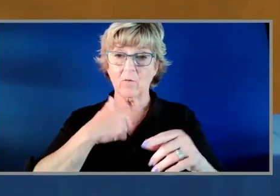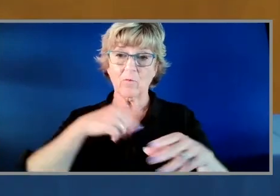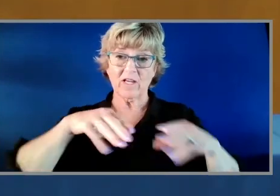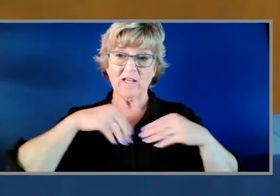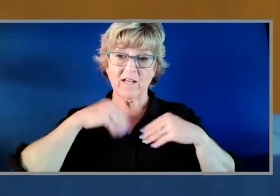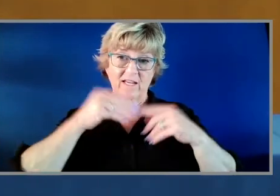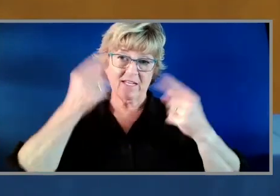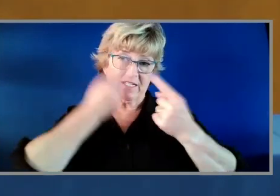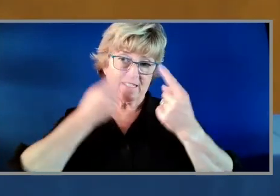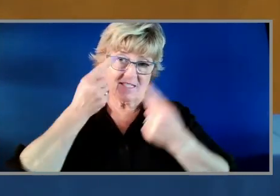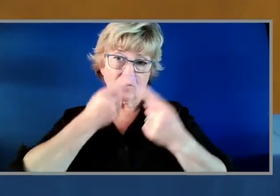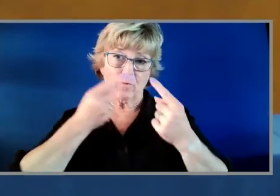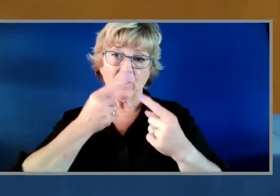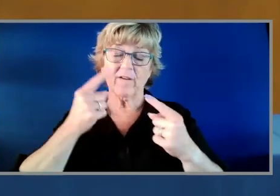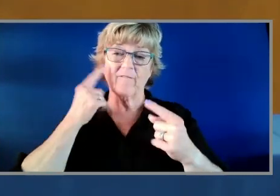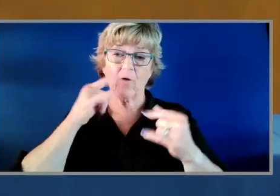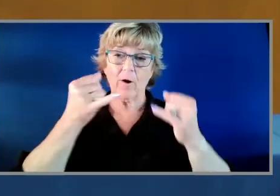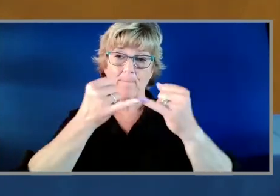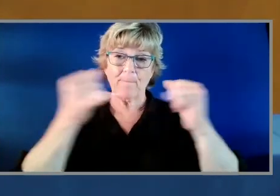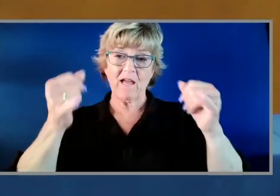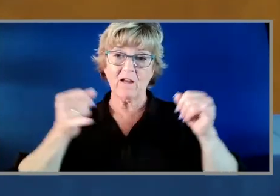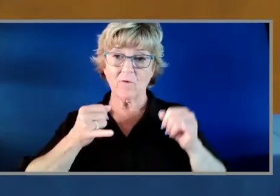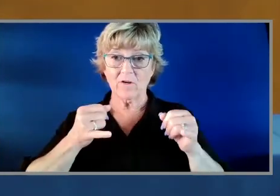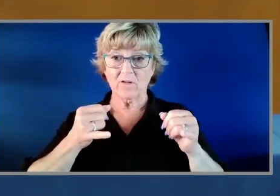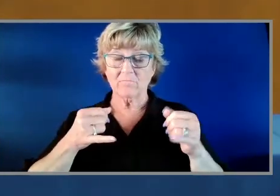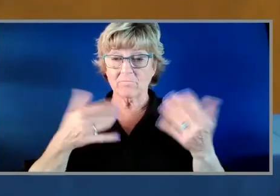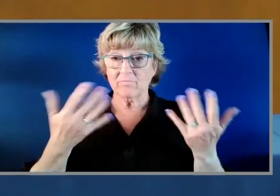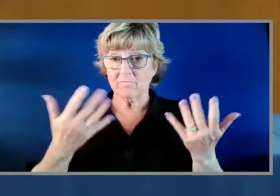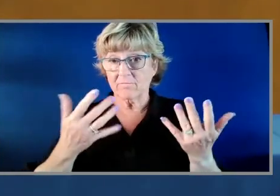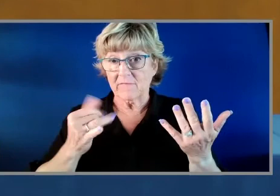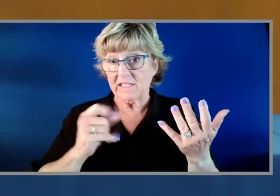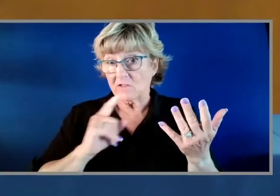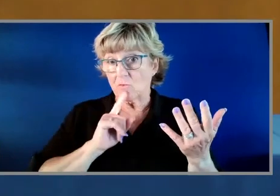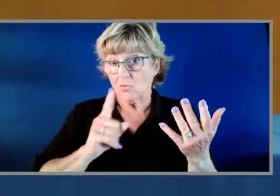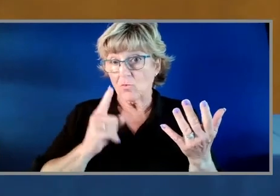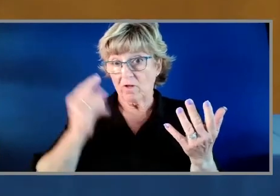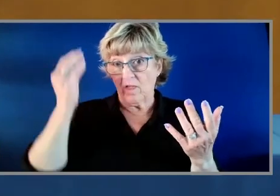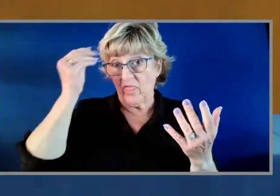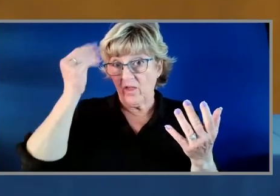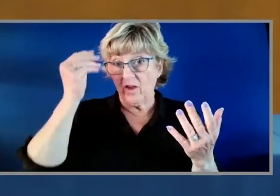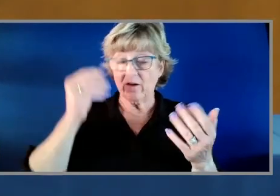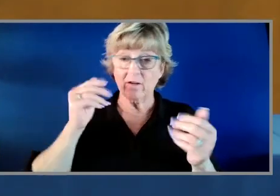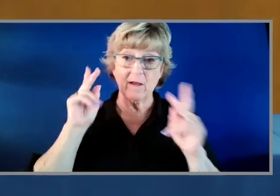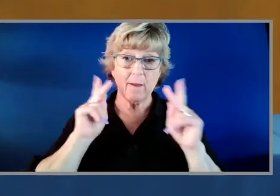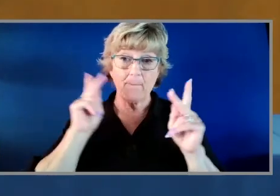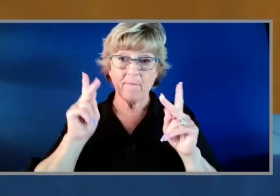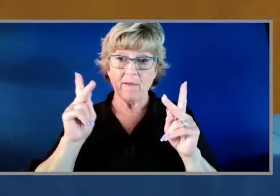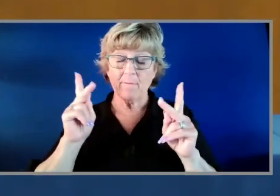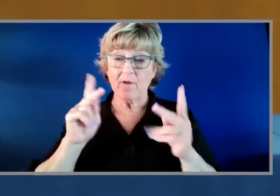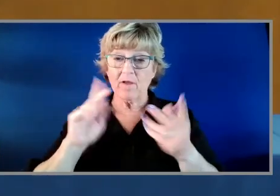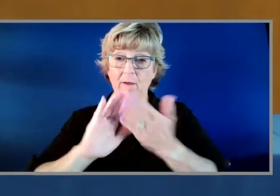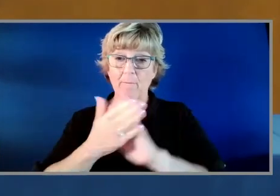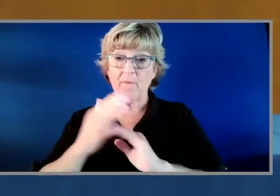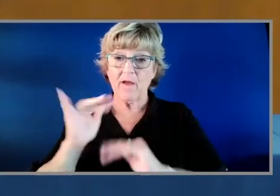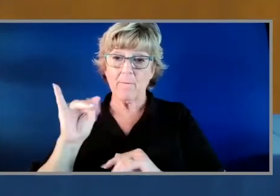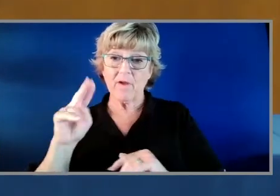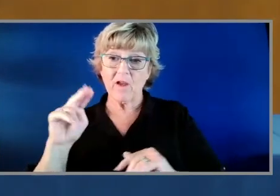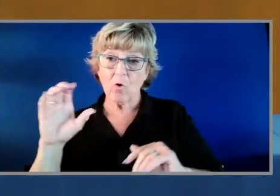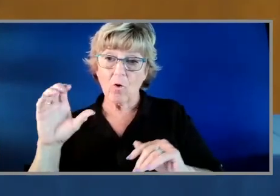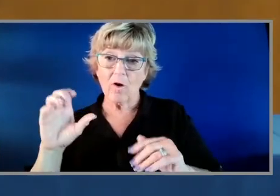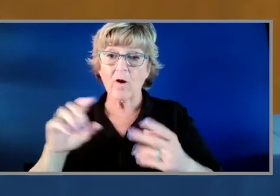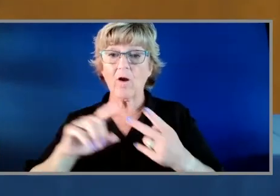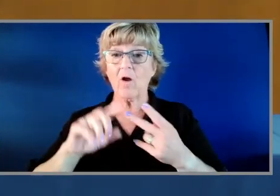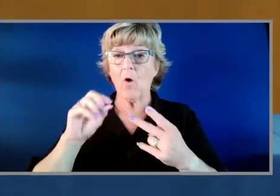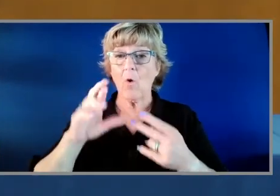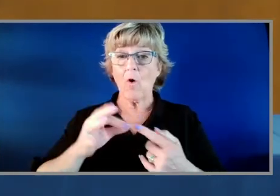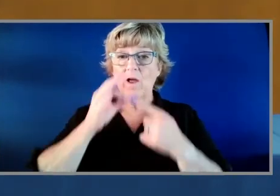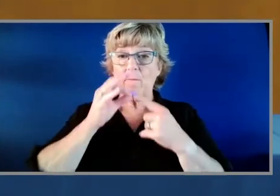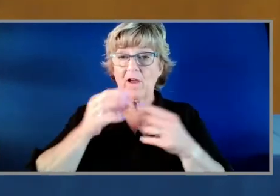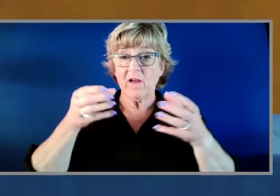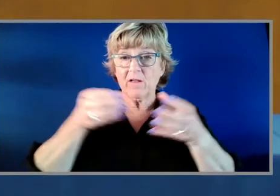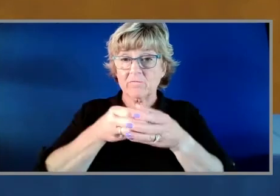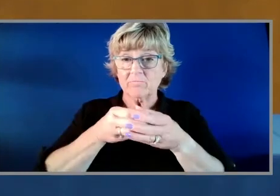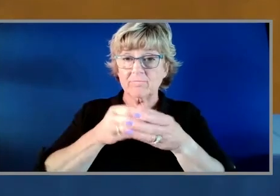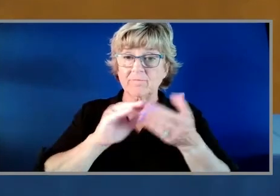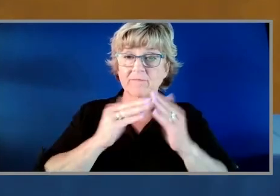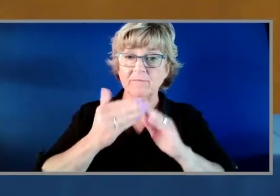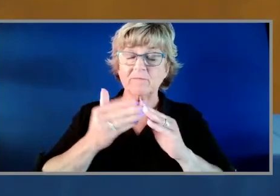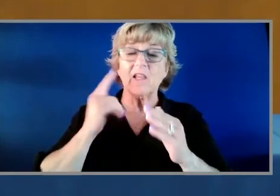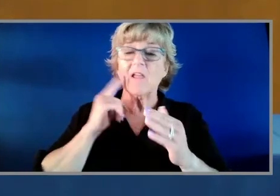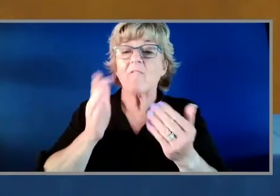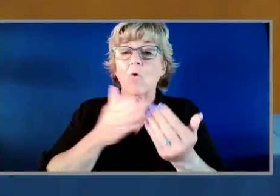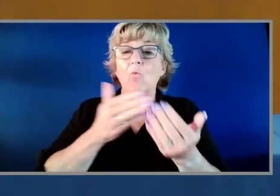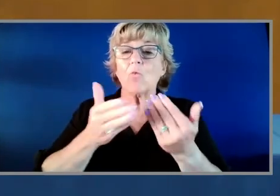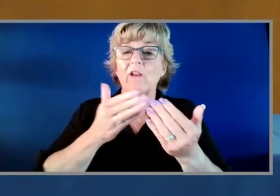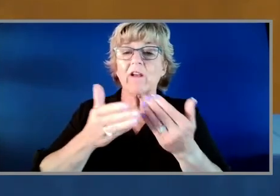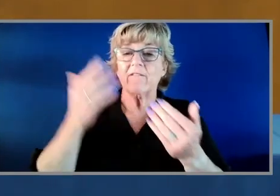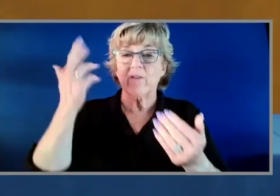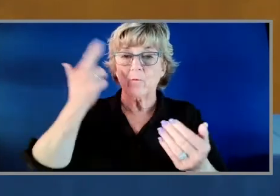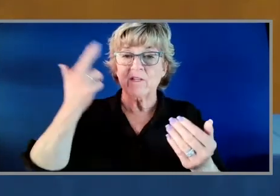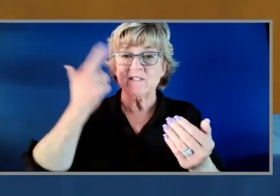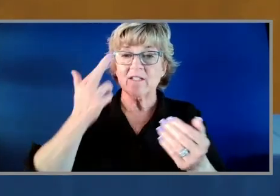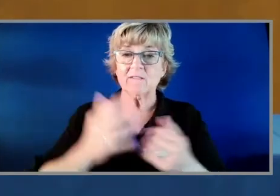Studio: Those are commonalities that one obviously are undertaken in in consideration of boundaries, but they're real